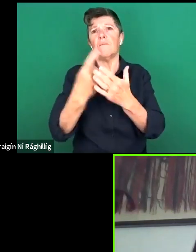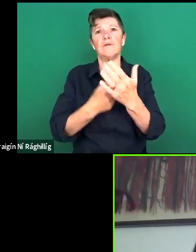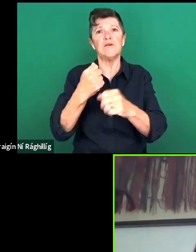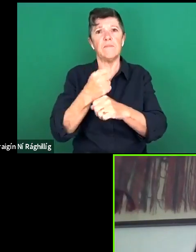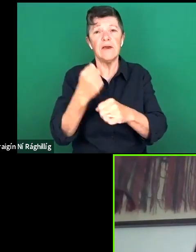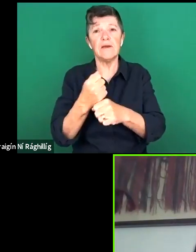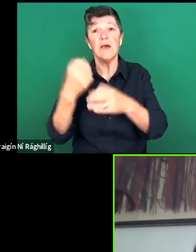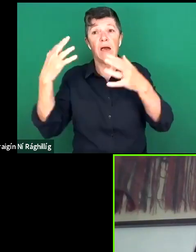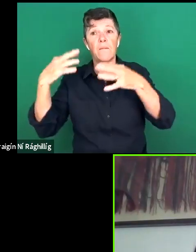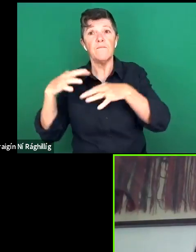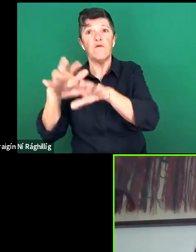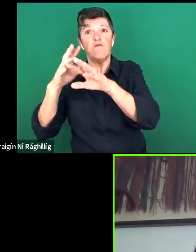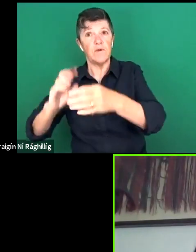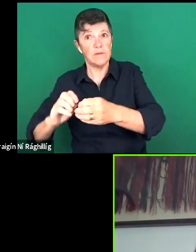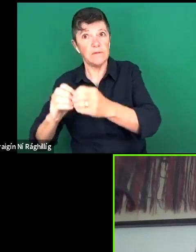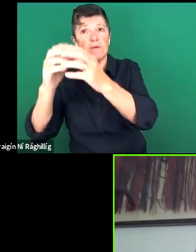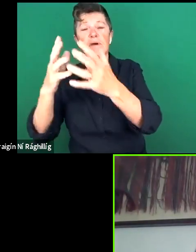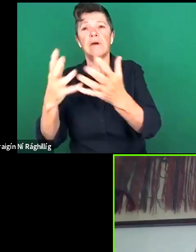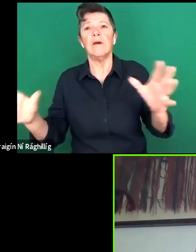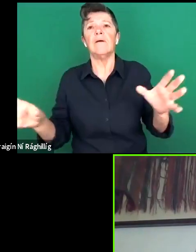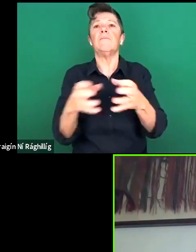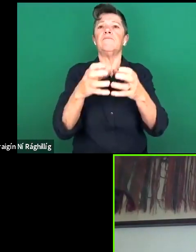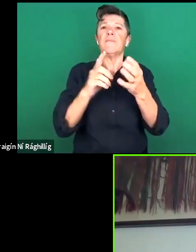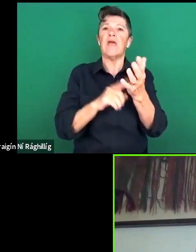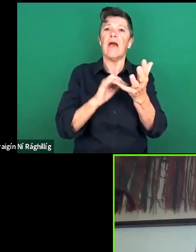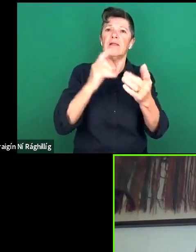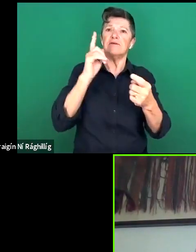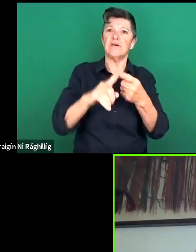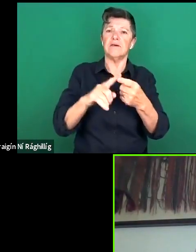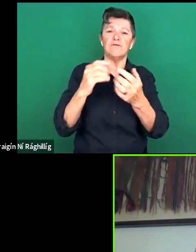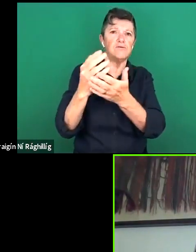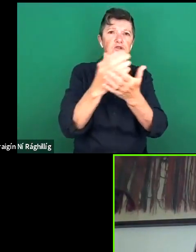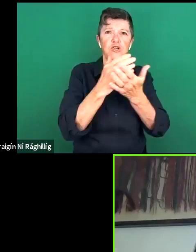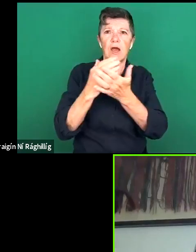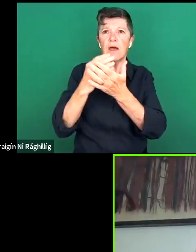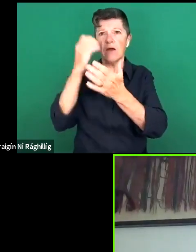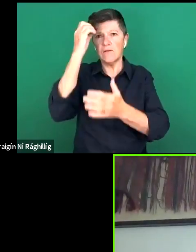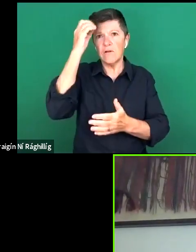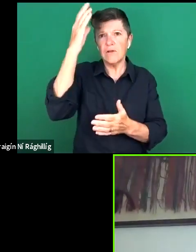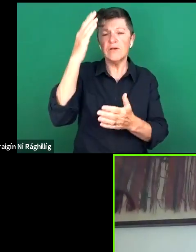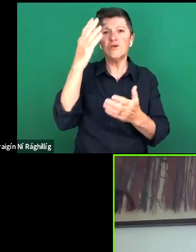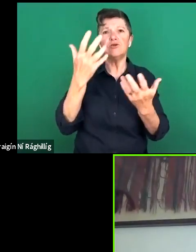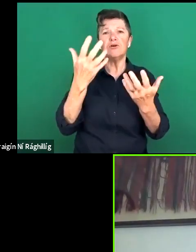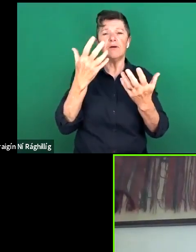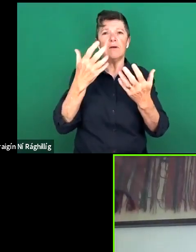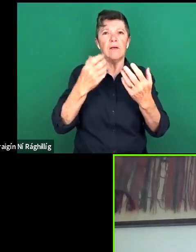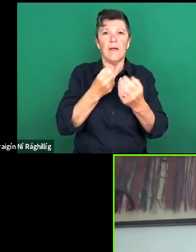As I mentioned this is the inaugural key note lecture. This